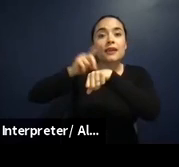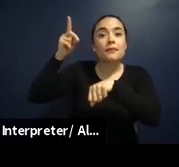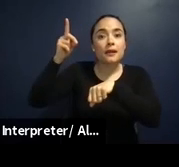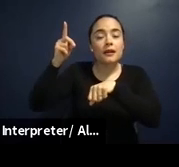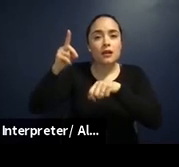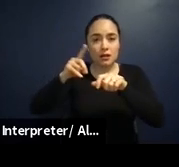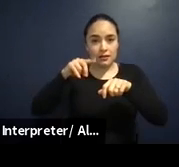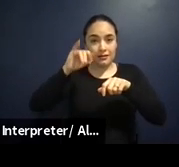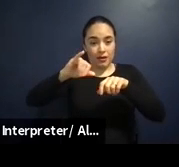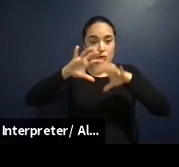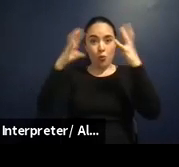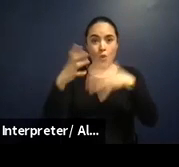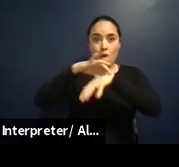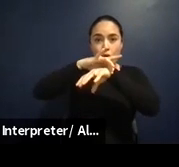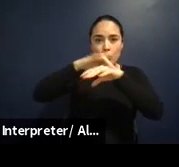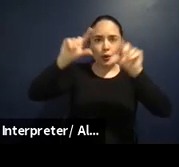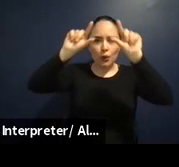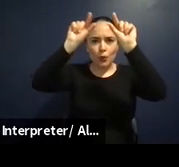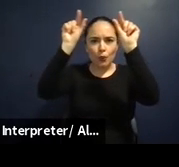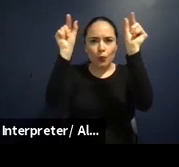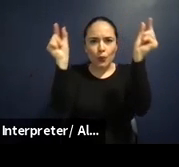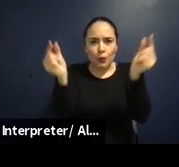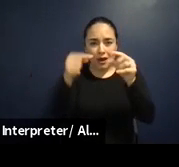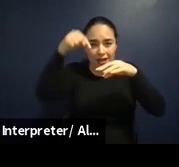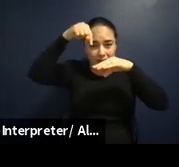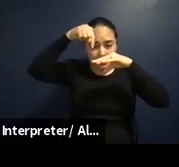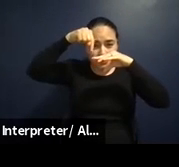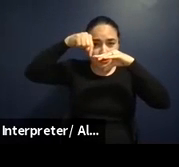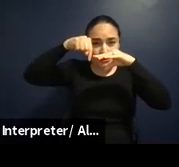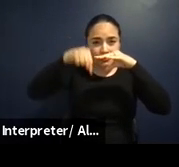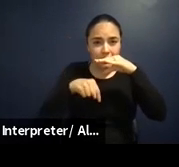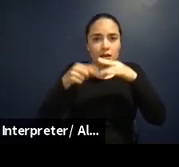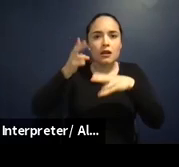surface by something called kimberlites. So these kimberlites are almost like a diamond elevator,